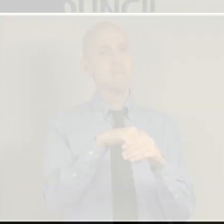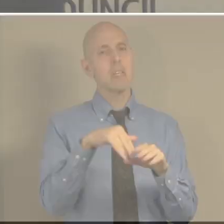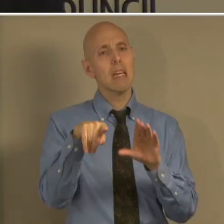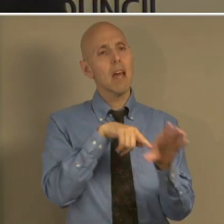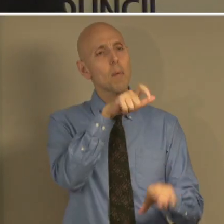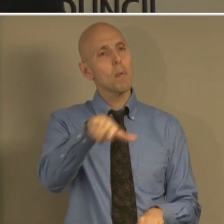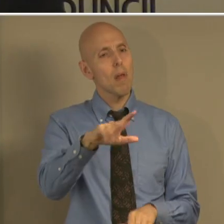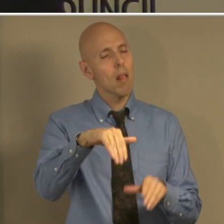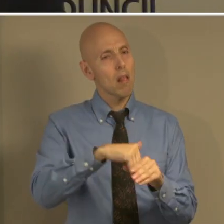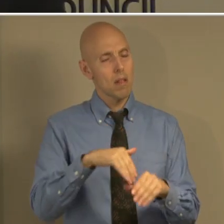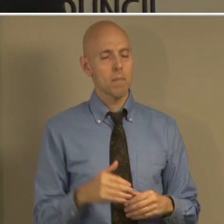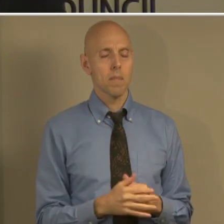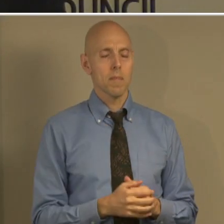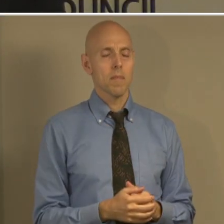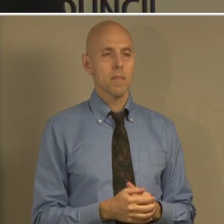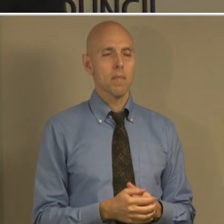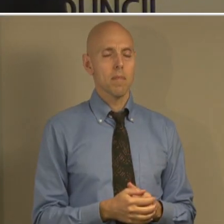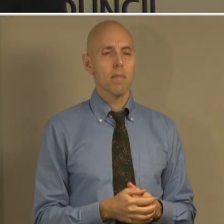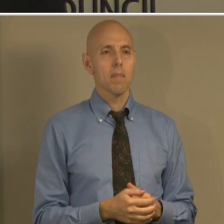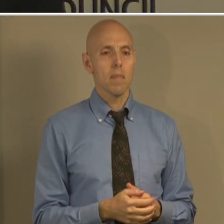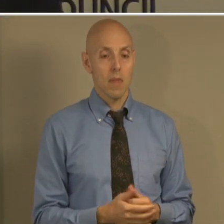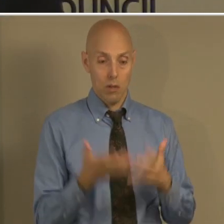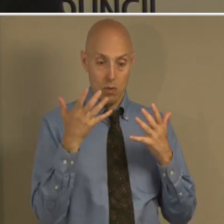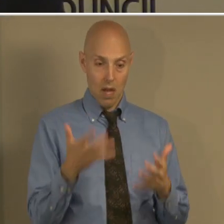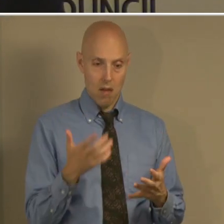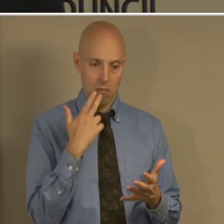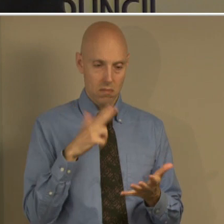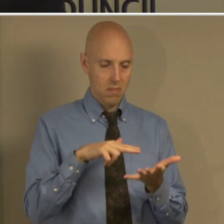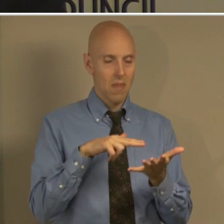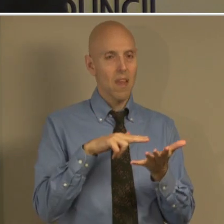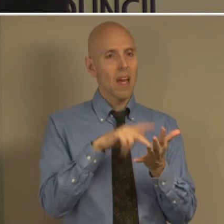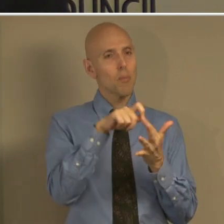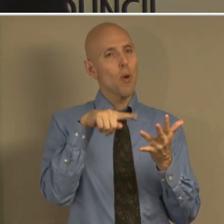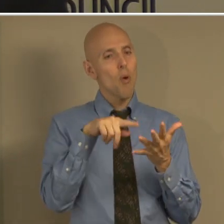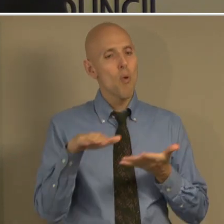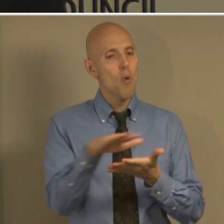What we're announcing today is a National Portfolio of organisations and a collection of Major Partner Museums